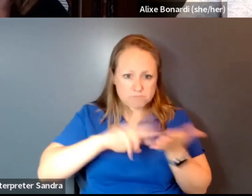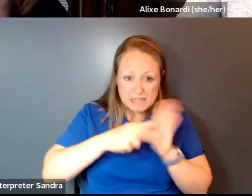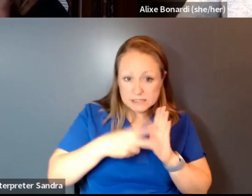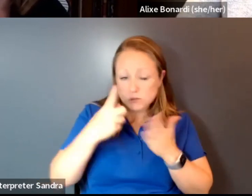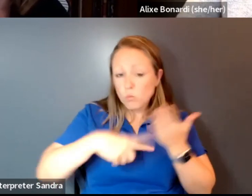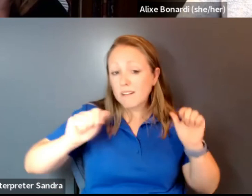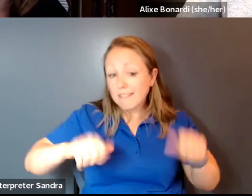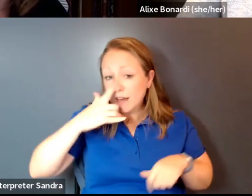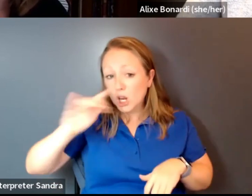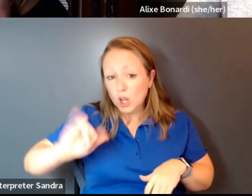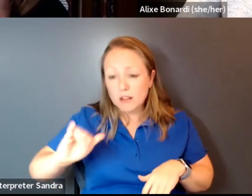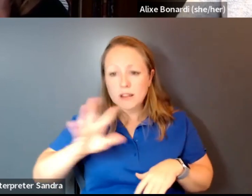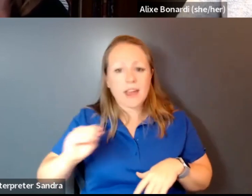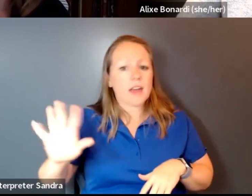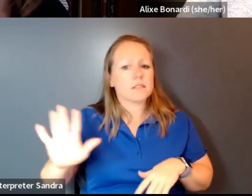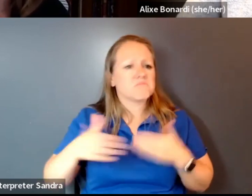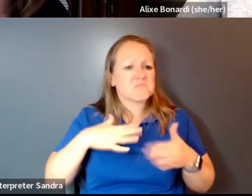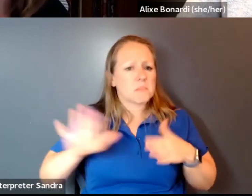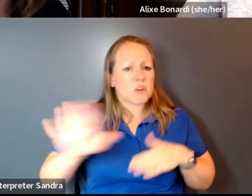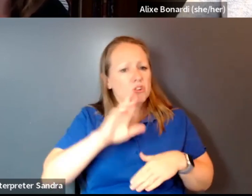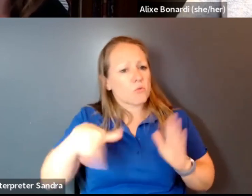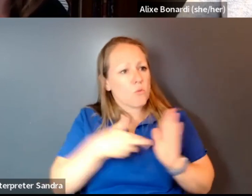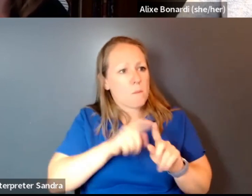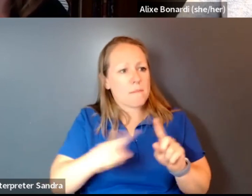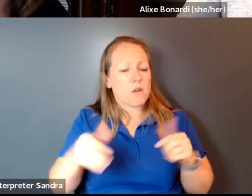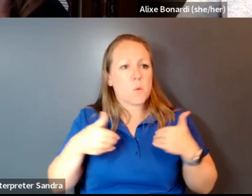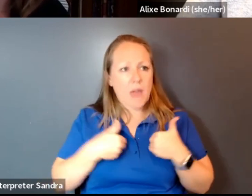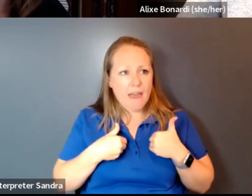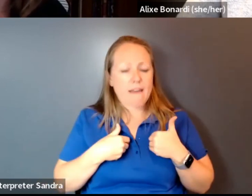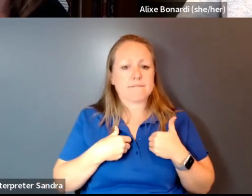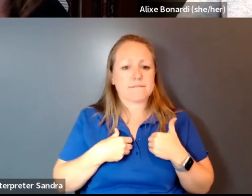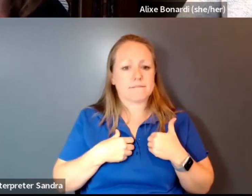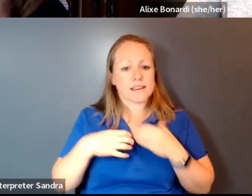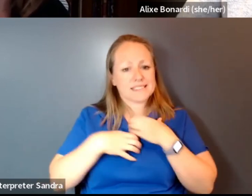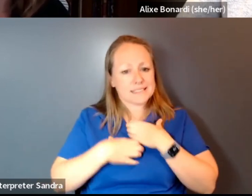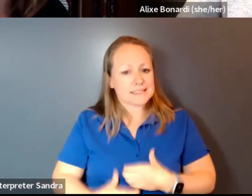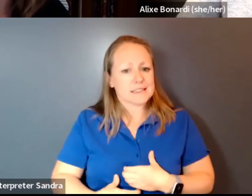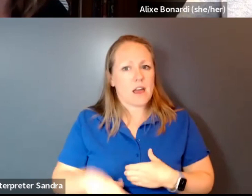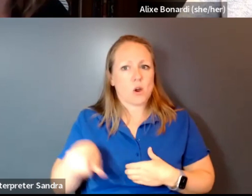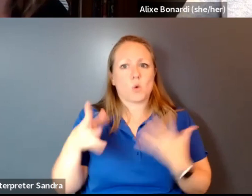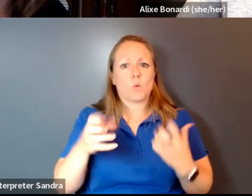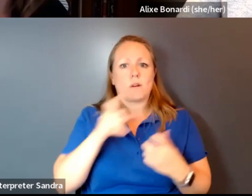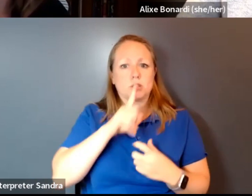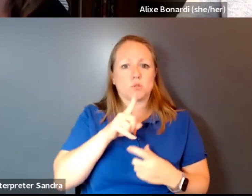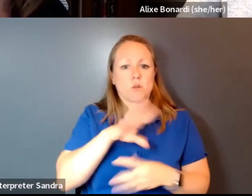self direction that you have a desire to help make sure in your self direction program.